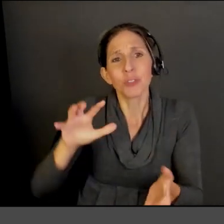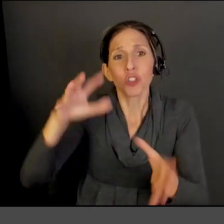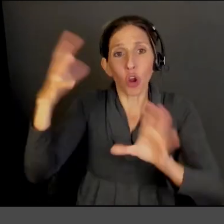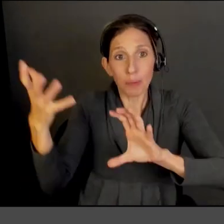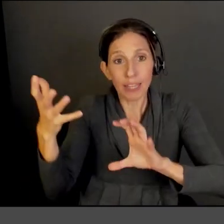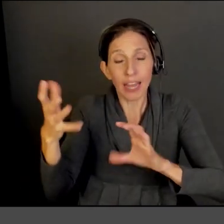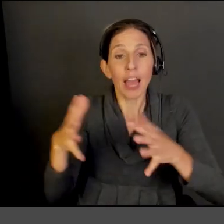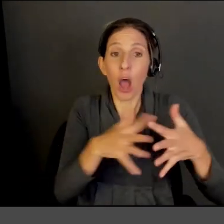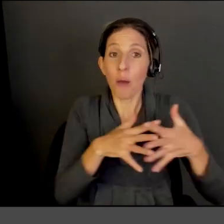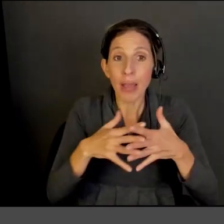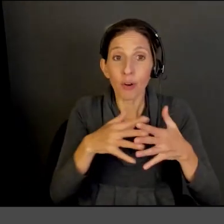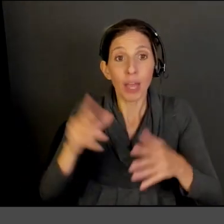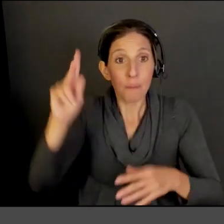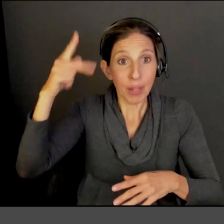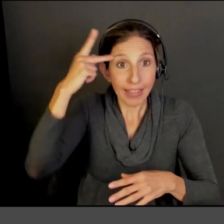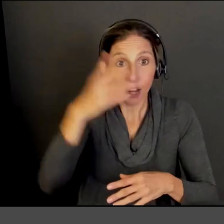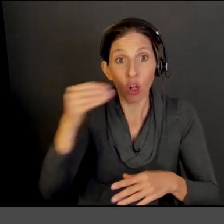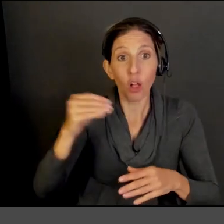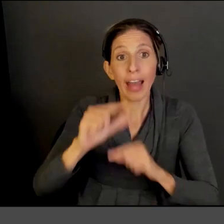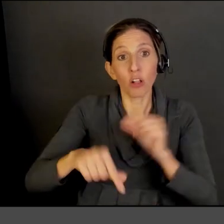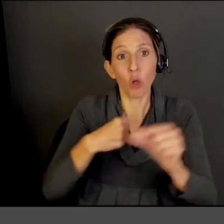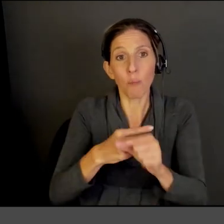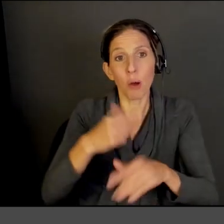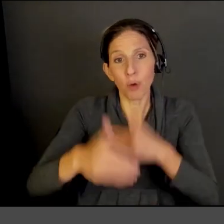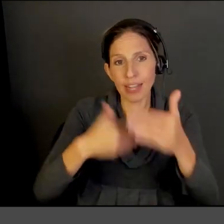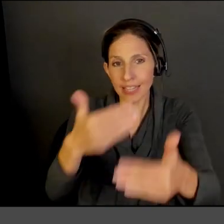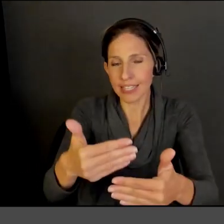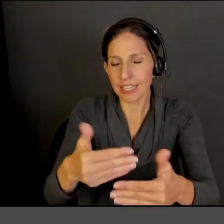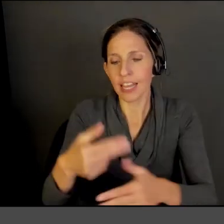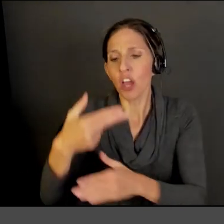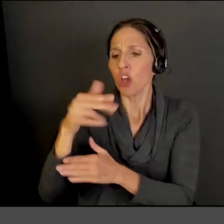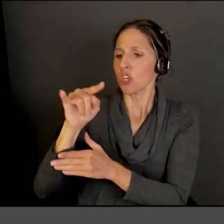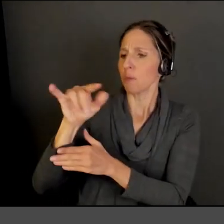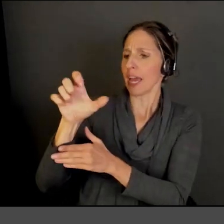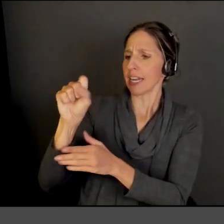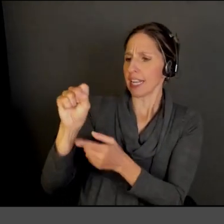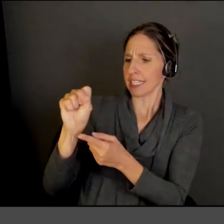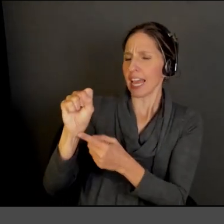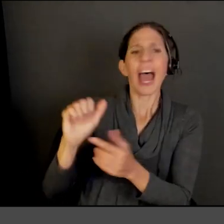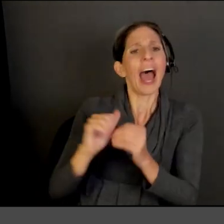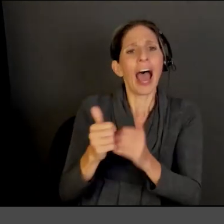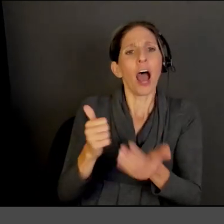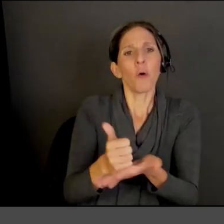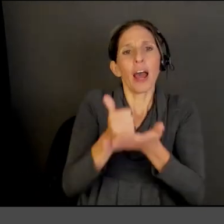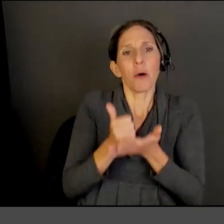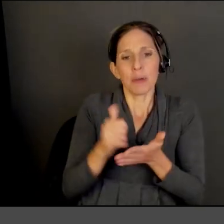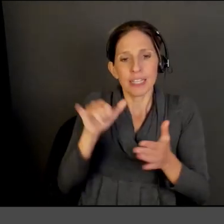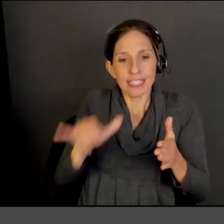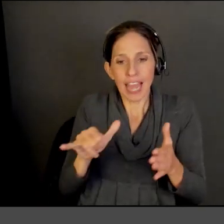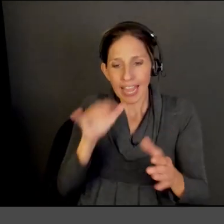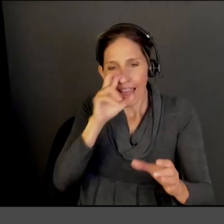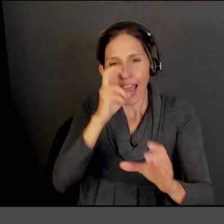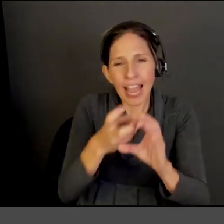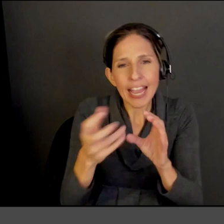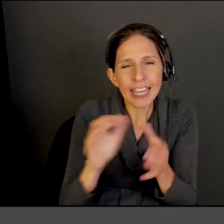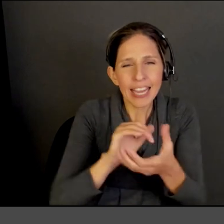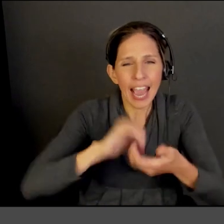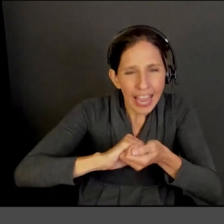HUMANITIES HELP US STAY ENGAGED WITH EACH OTHER AND STAY CONNECTED TO THE VALUES OF AMERICAN DEMOCRACY?